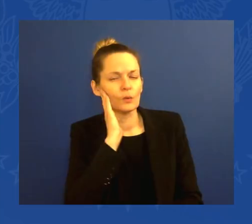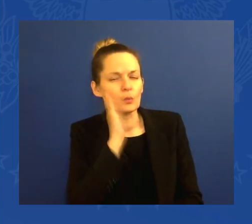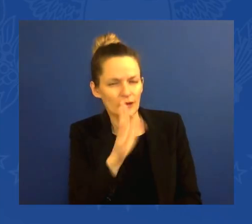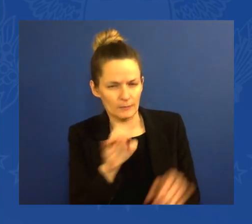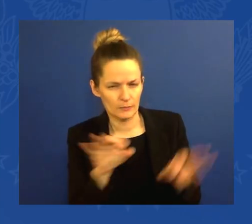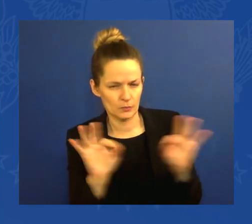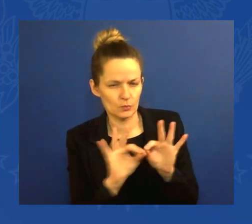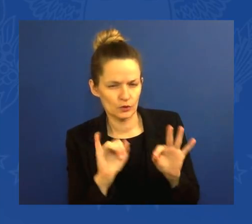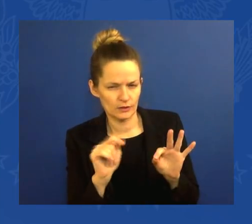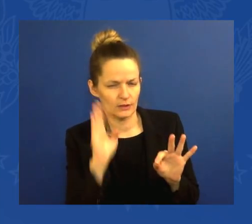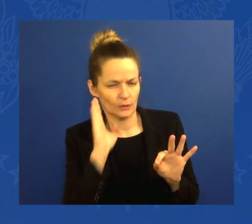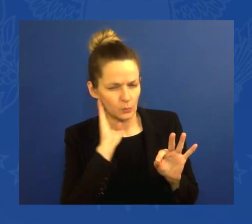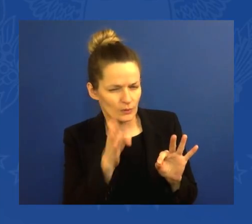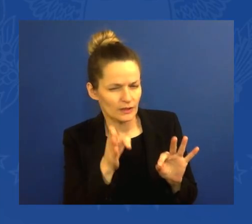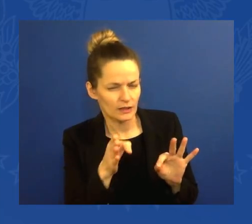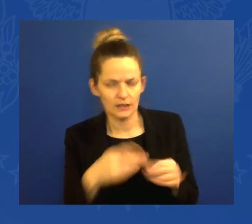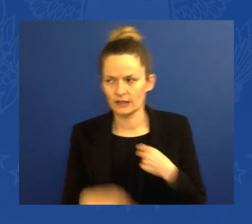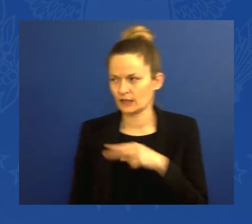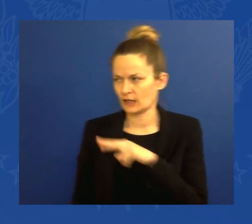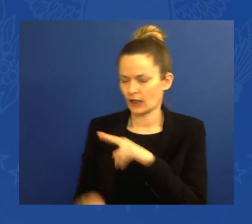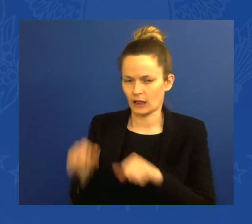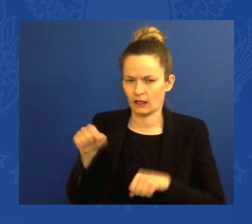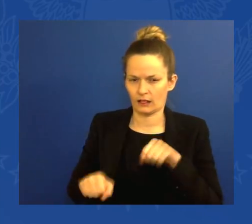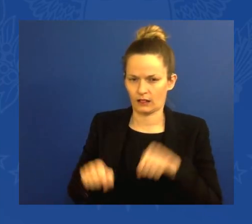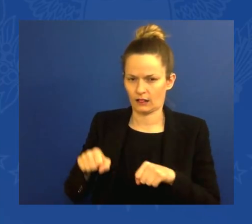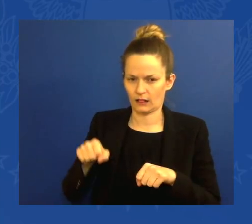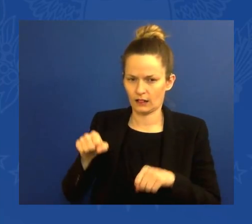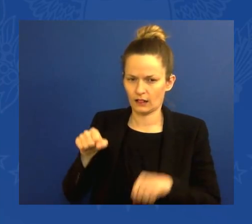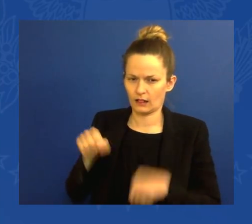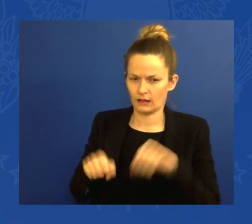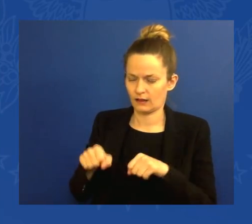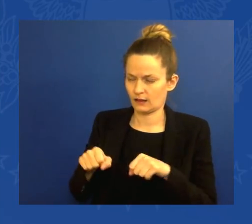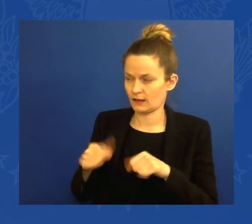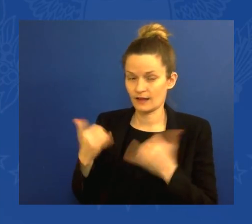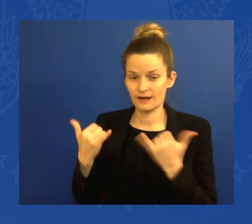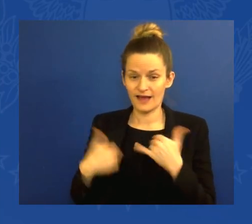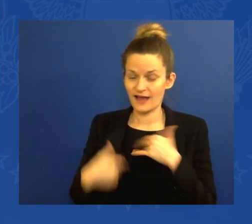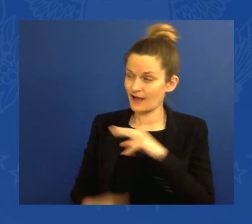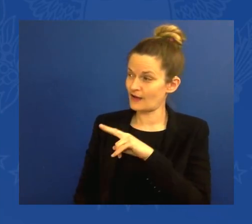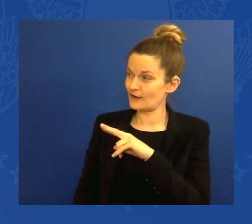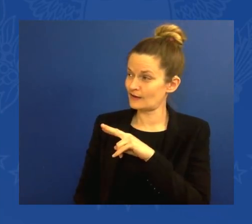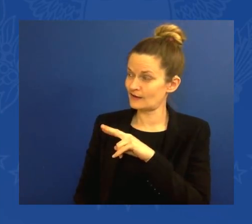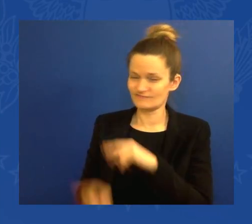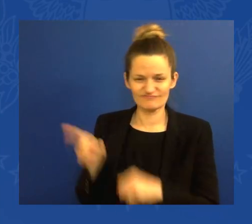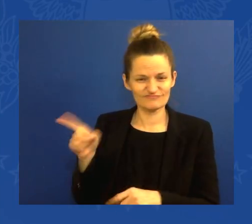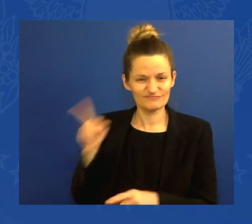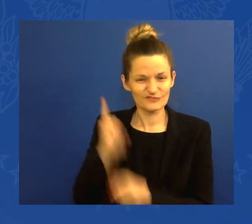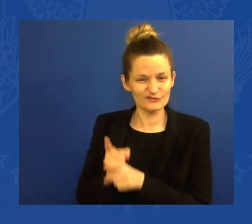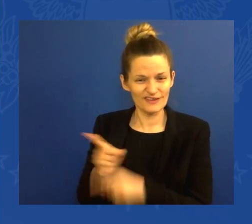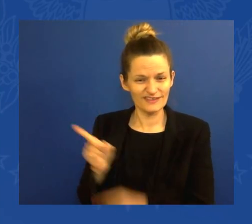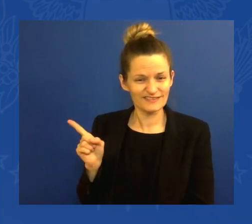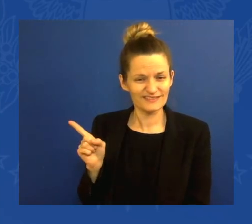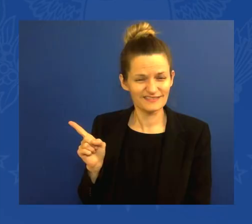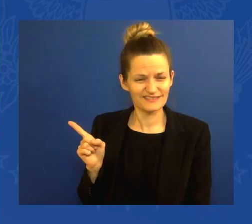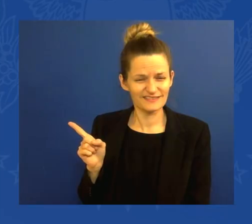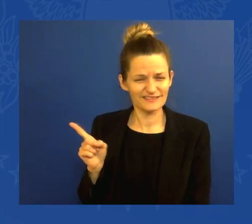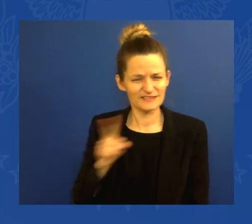But you know what? She was right. Something great has come from my decision to come forward